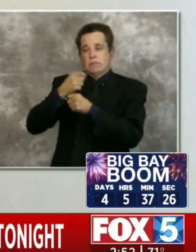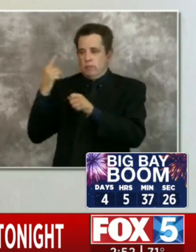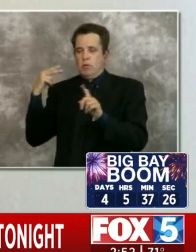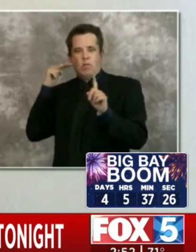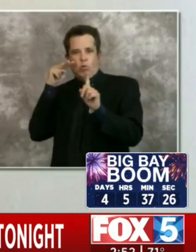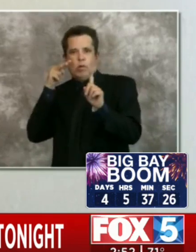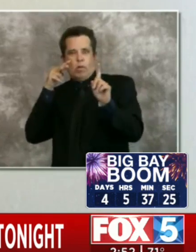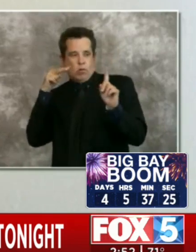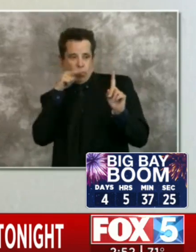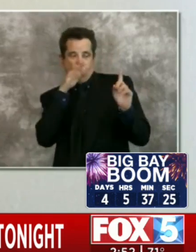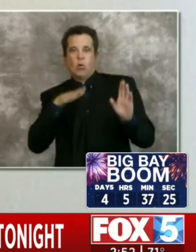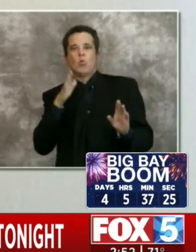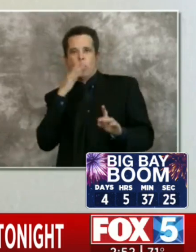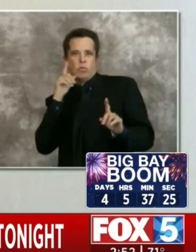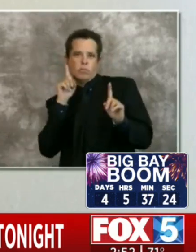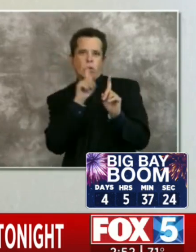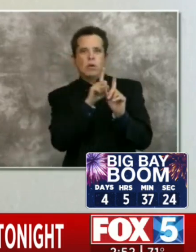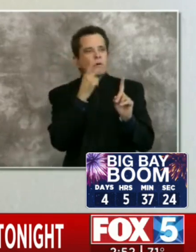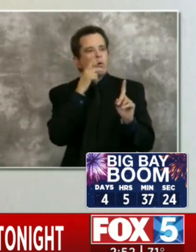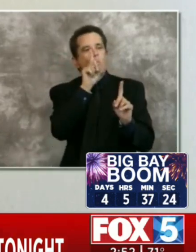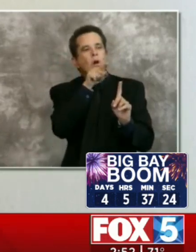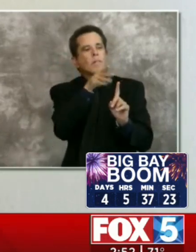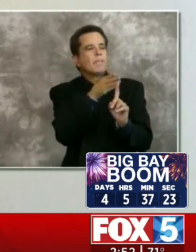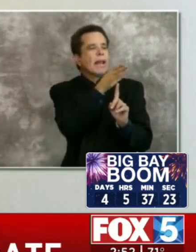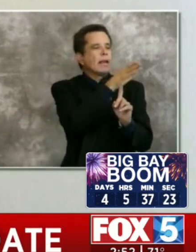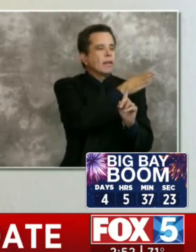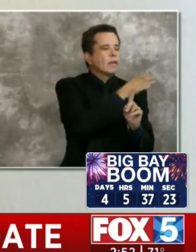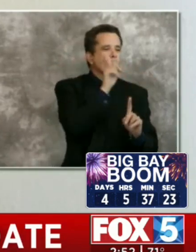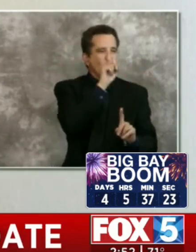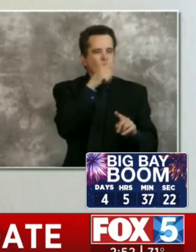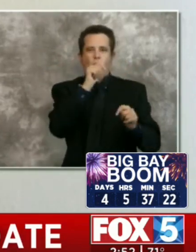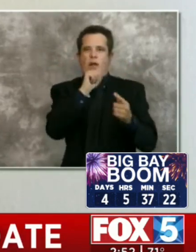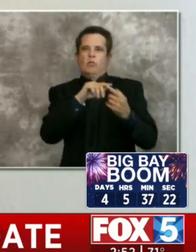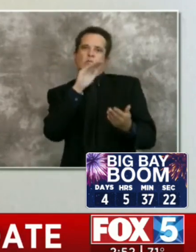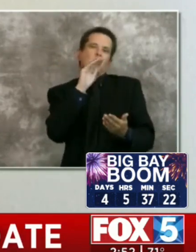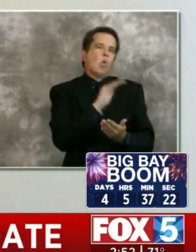DUE OUT EVERY PART OF IT CASE IF THEY PARTICIPATED IN A PROTEST ALONG WITHOUT THE OTHER QUESTION THAT RIGHT